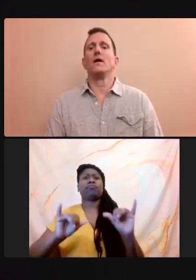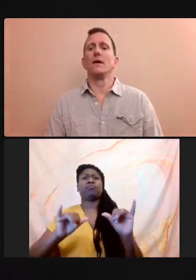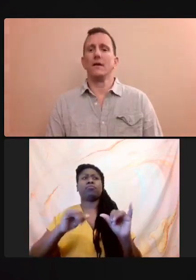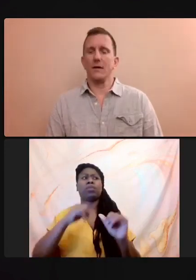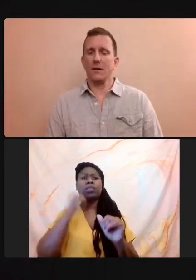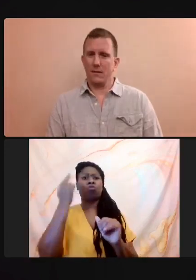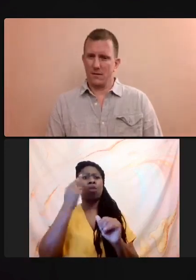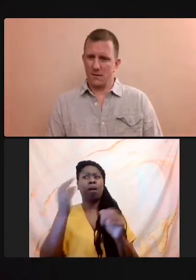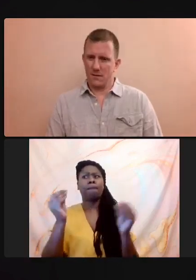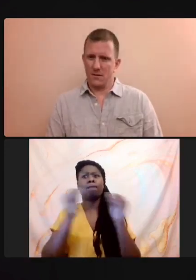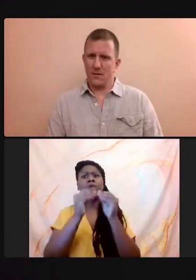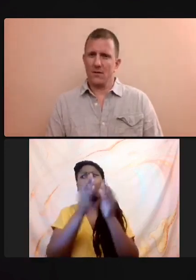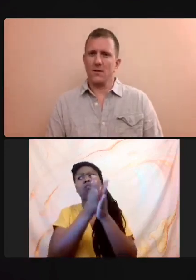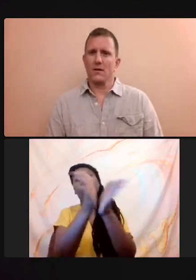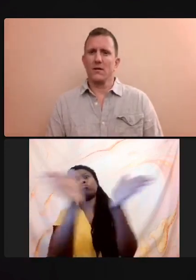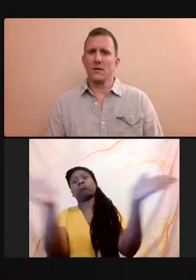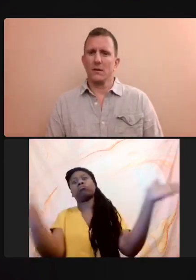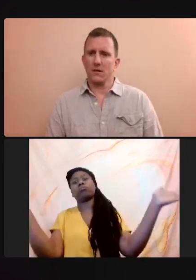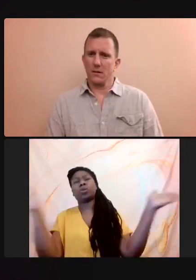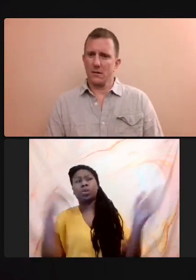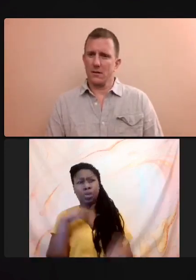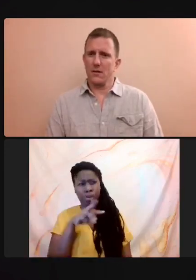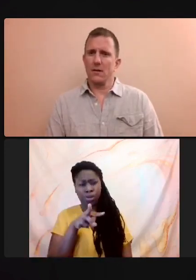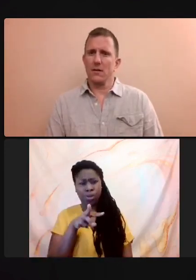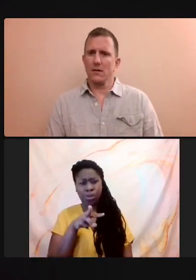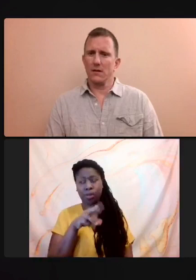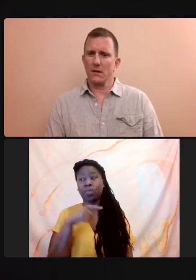As I got older I saw a lack of black interpreters.